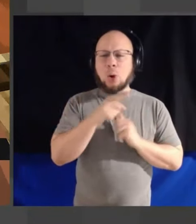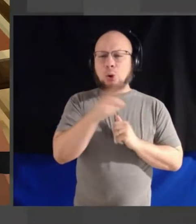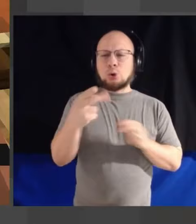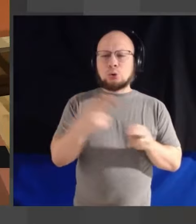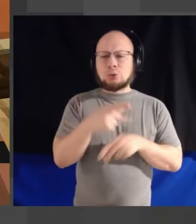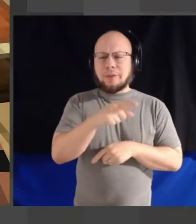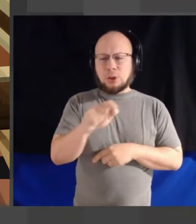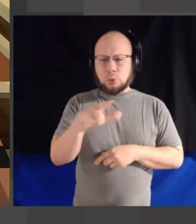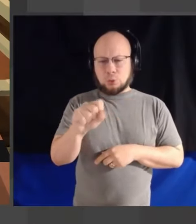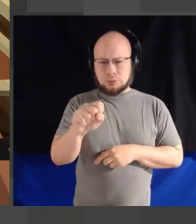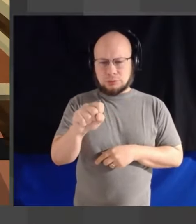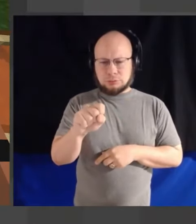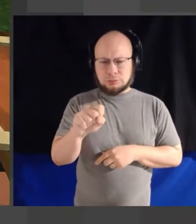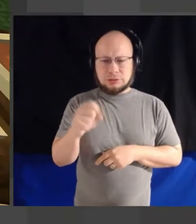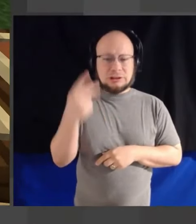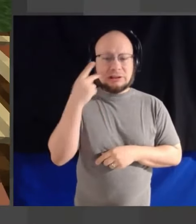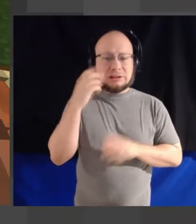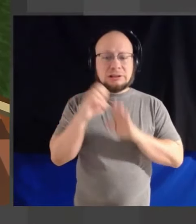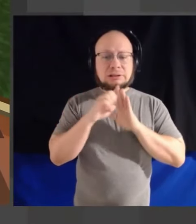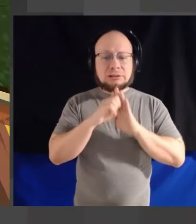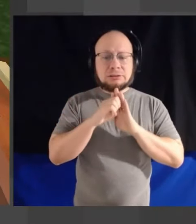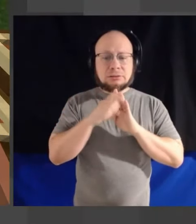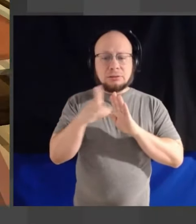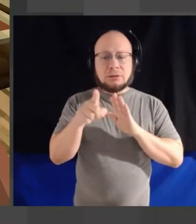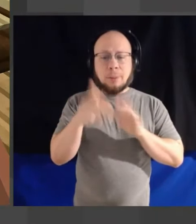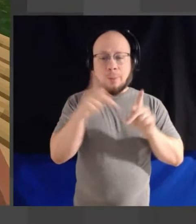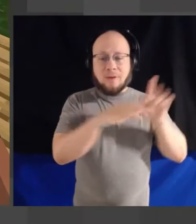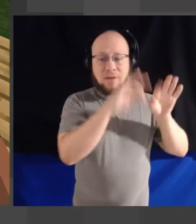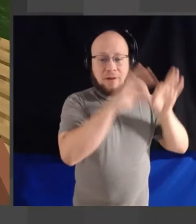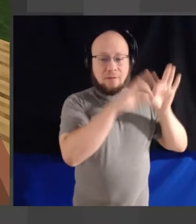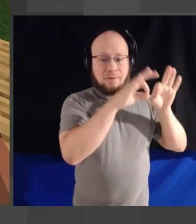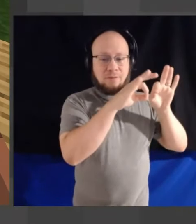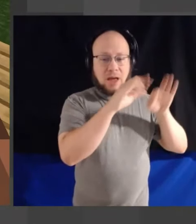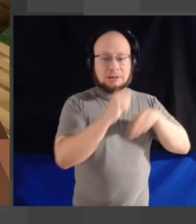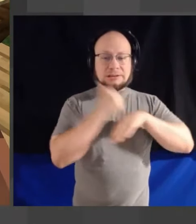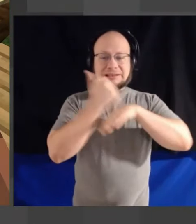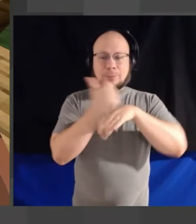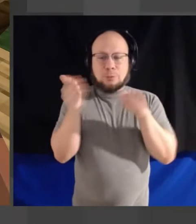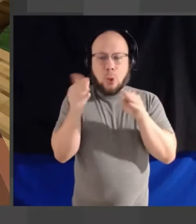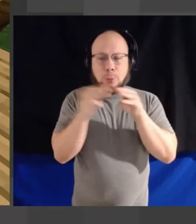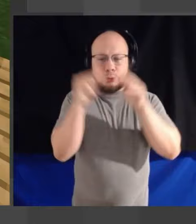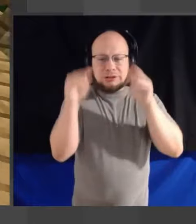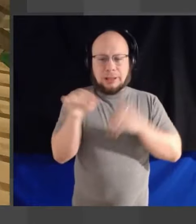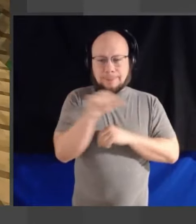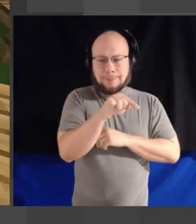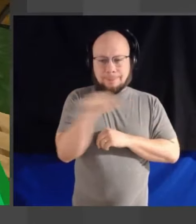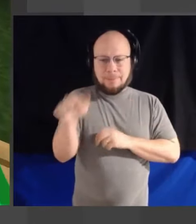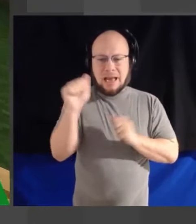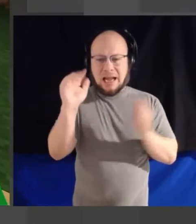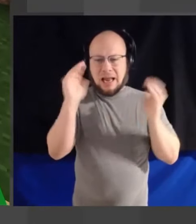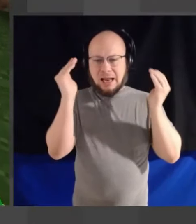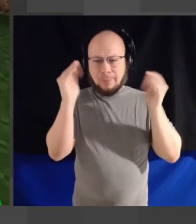EXCITING TO SEE WHAT PLAYERS DO WITH THEM. FOR EXAMPLE, HERE WE SEE AN